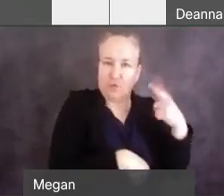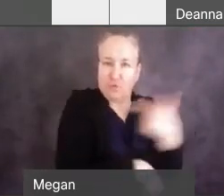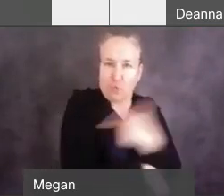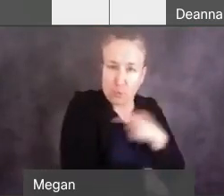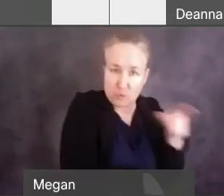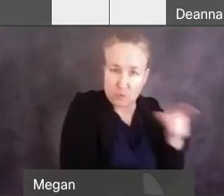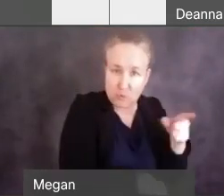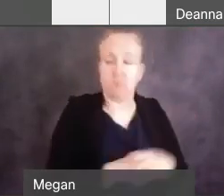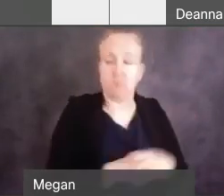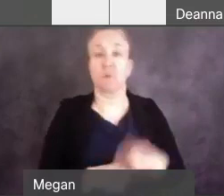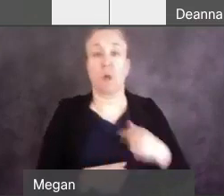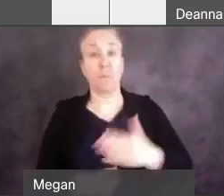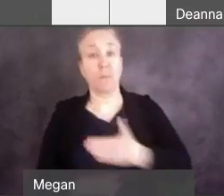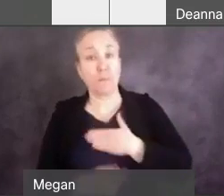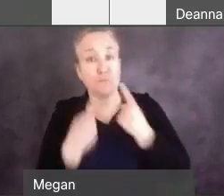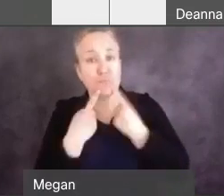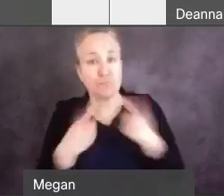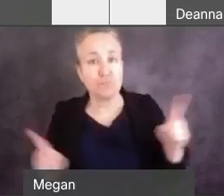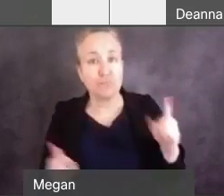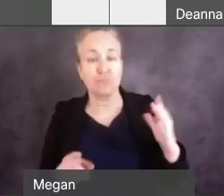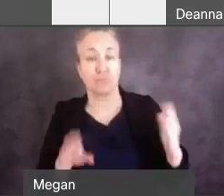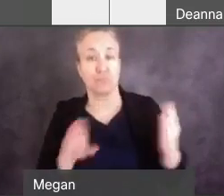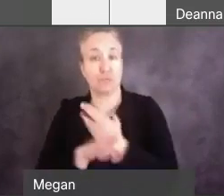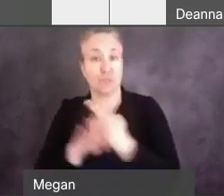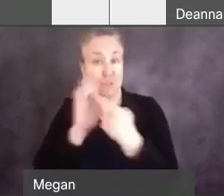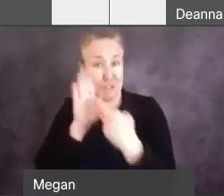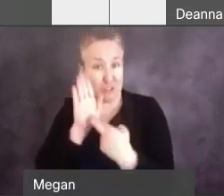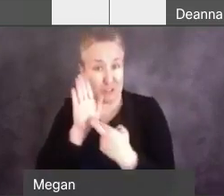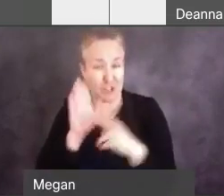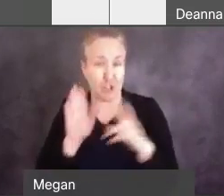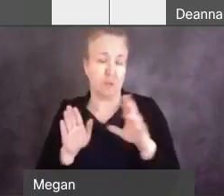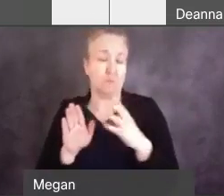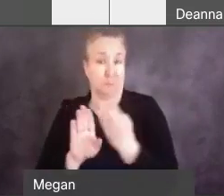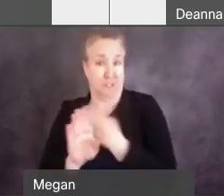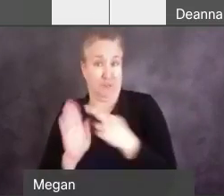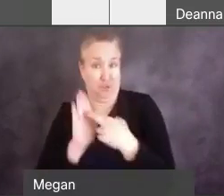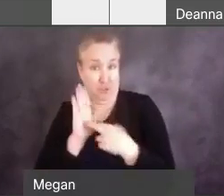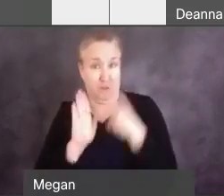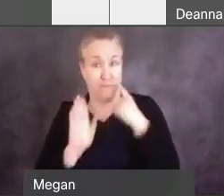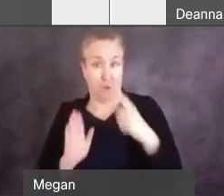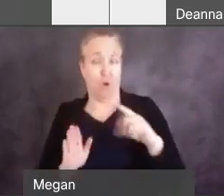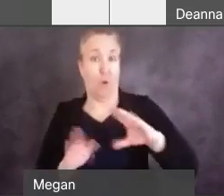I'm very pleased to announce that our pre-registration for the COVID-19 vaccine is